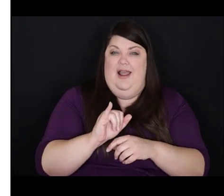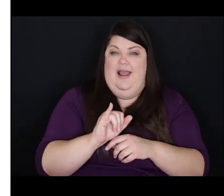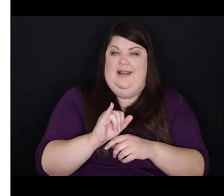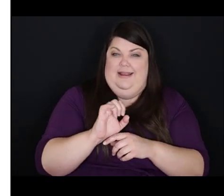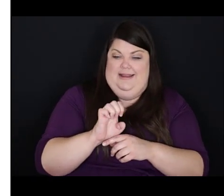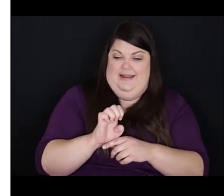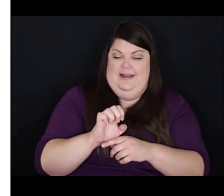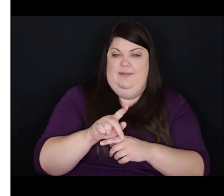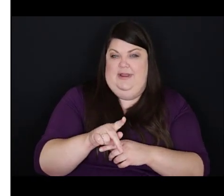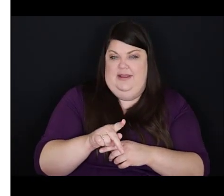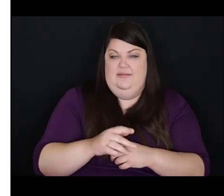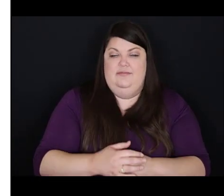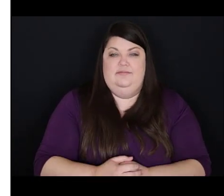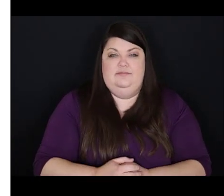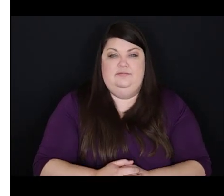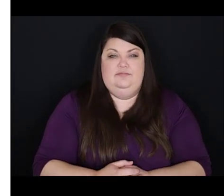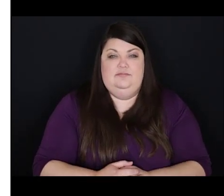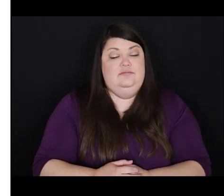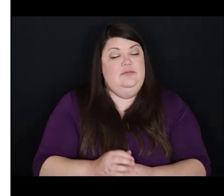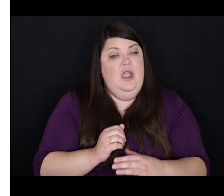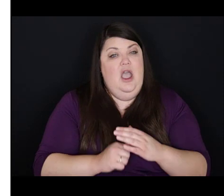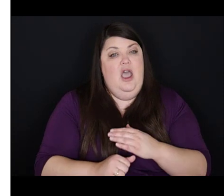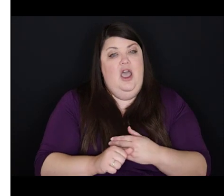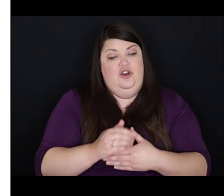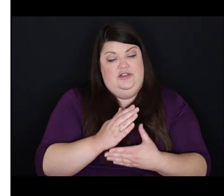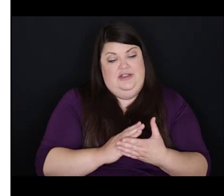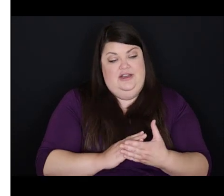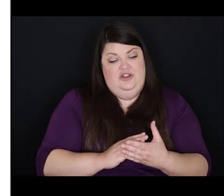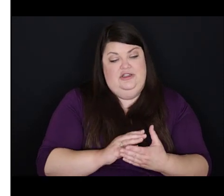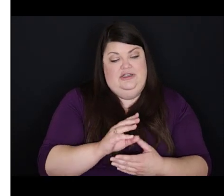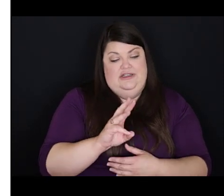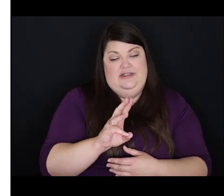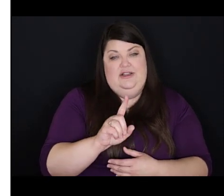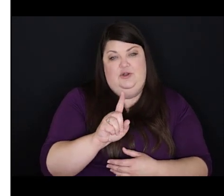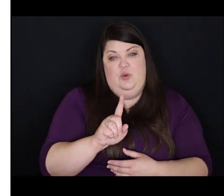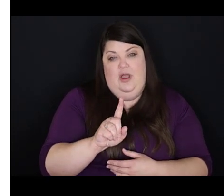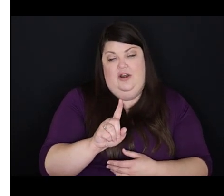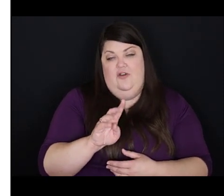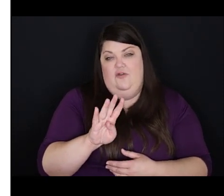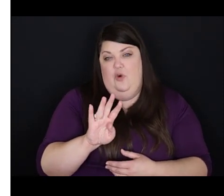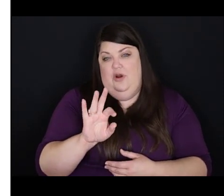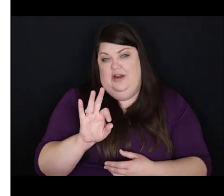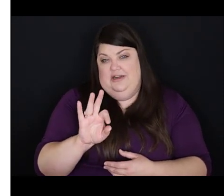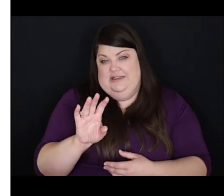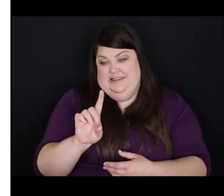(IEPs) under Section 614(d) of the Individuals with Disabilities Education Act;